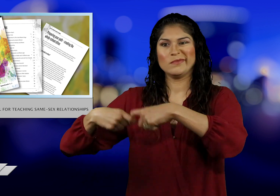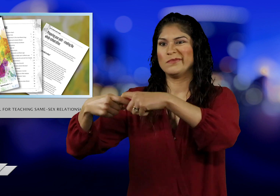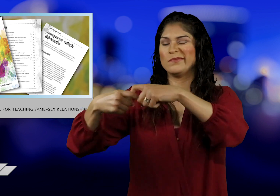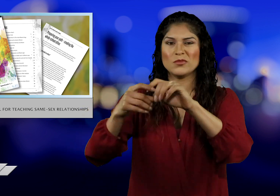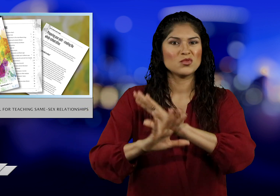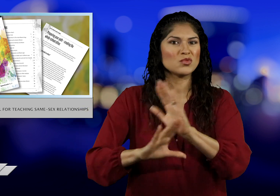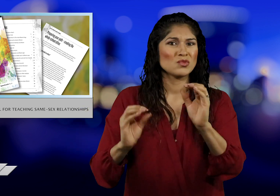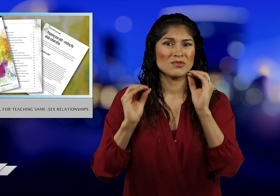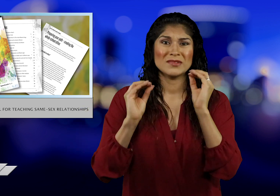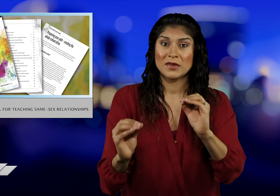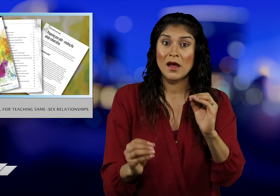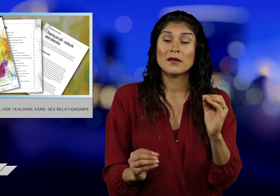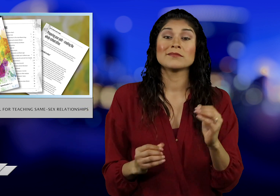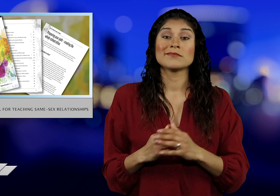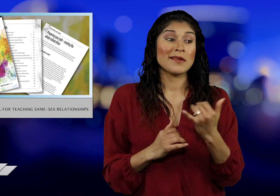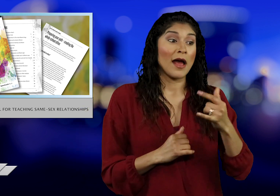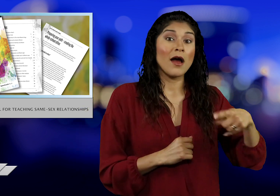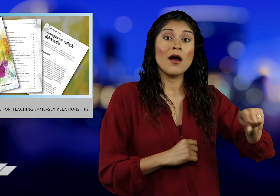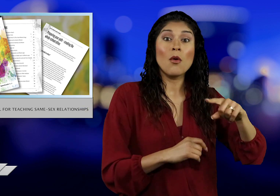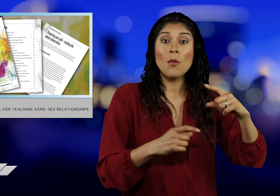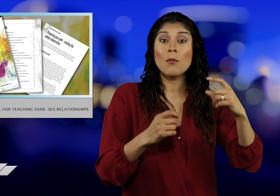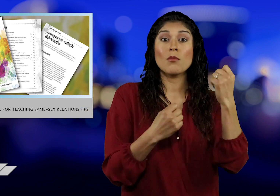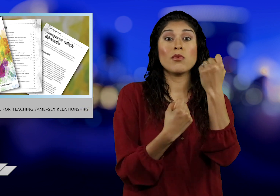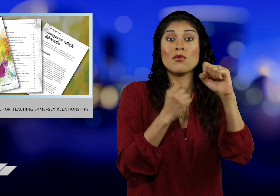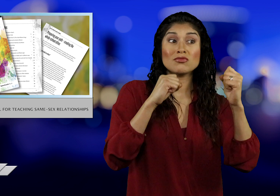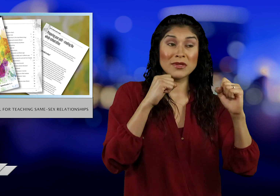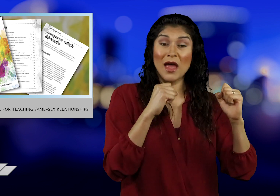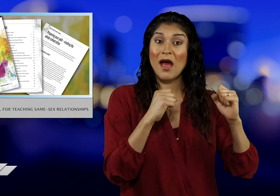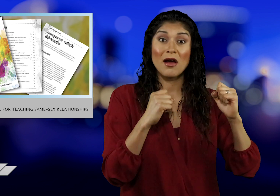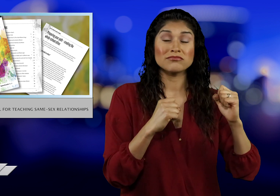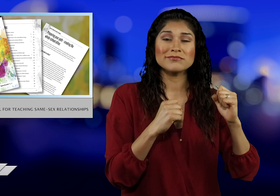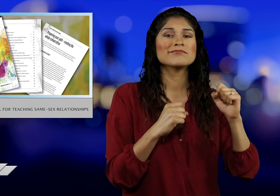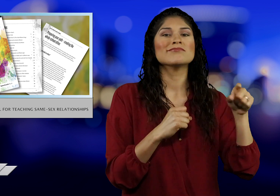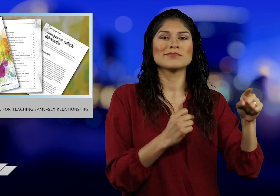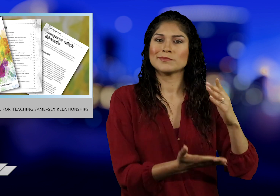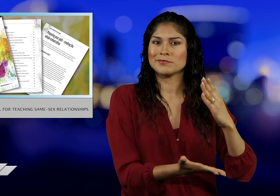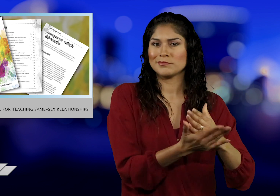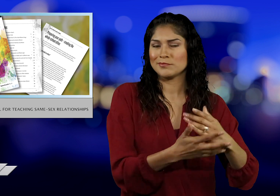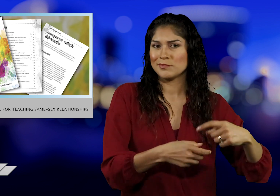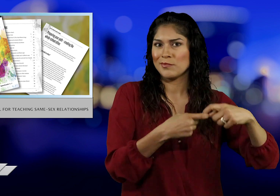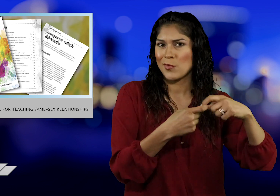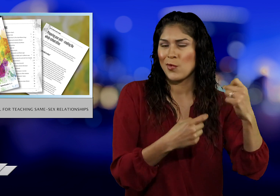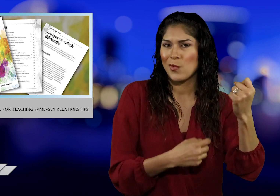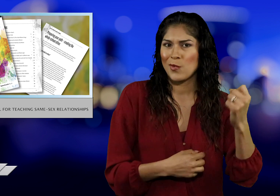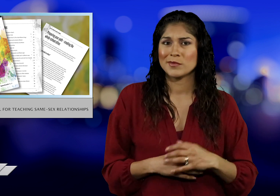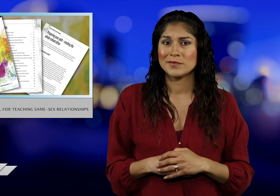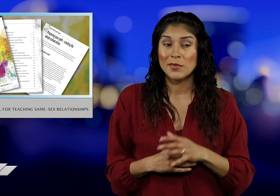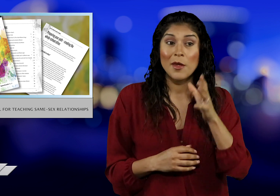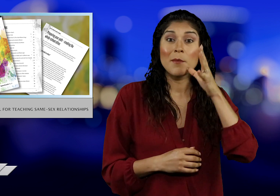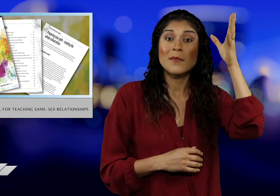to suspend teaching it. For now protests are suspended too.